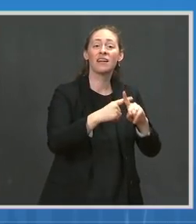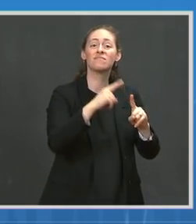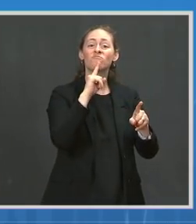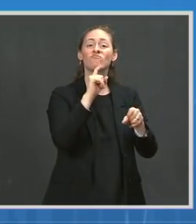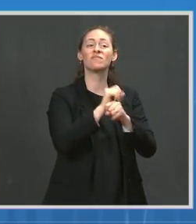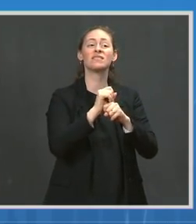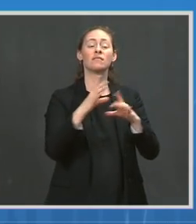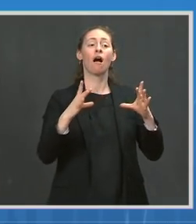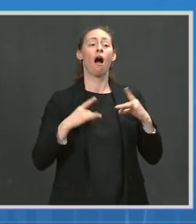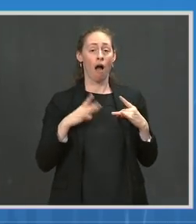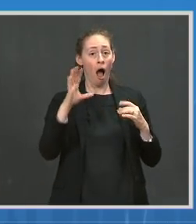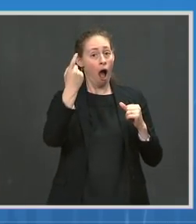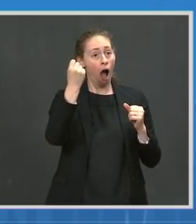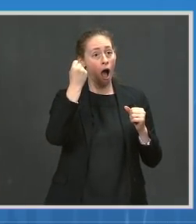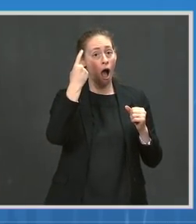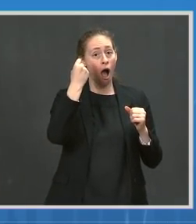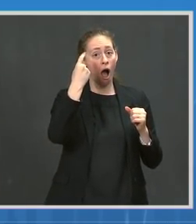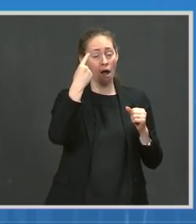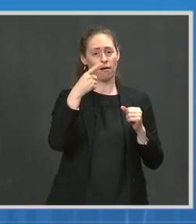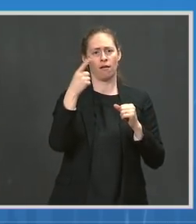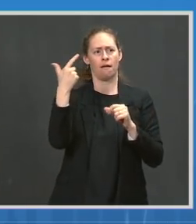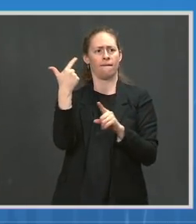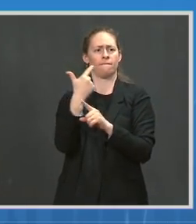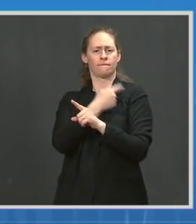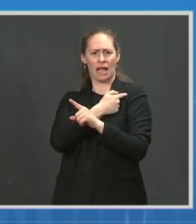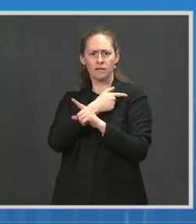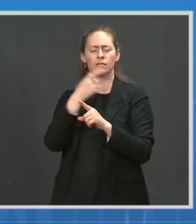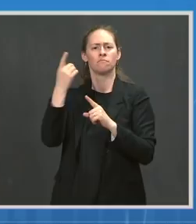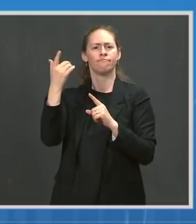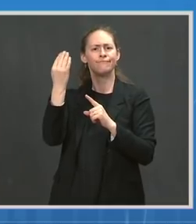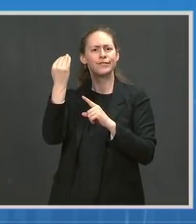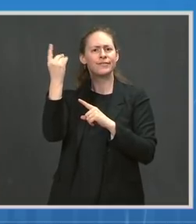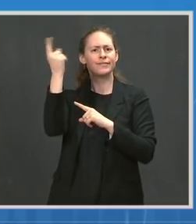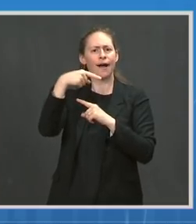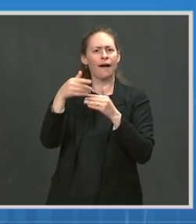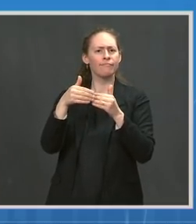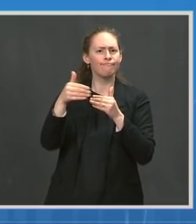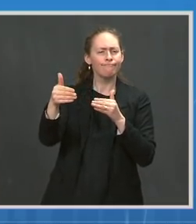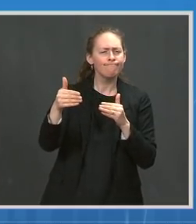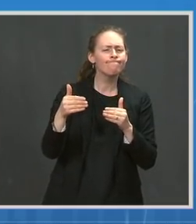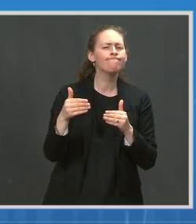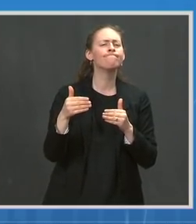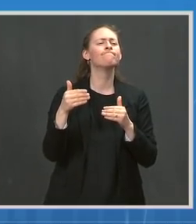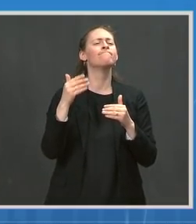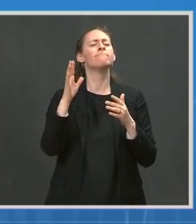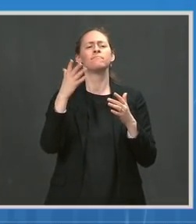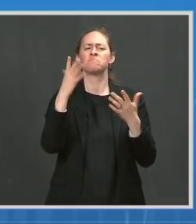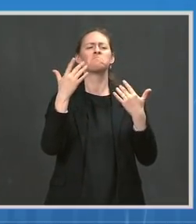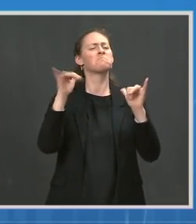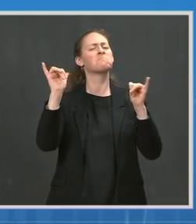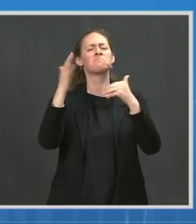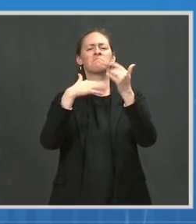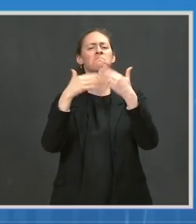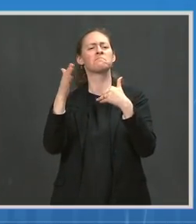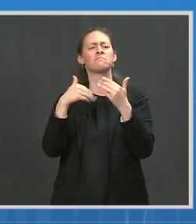after they're getting their second vaccine dose. With any vaccine, we expect such rare cases.